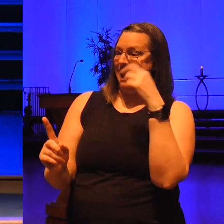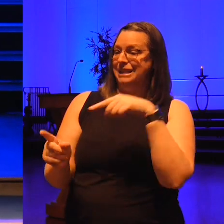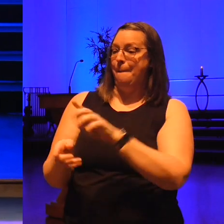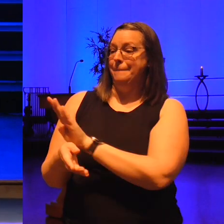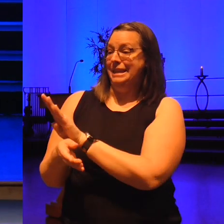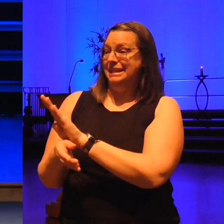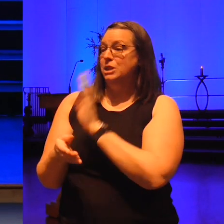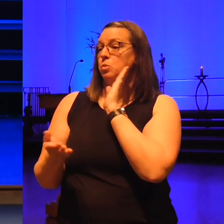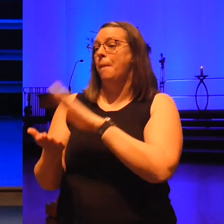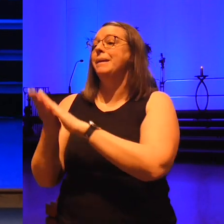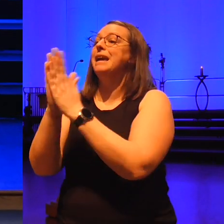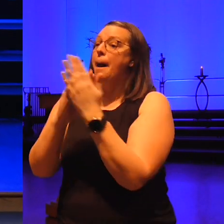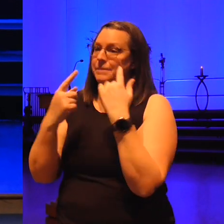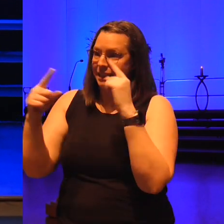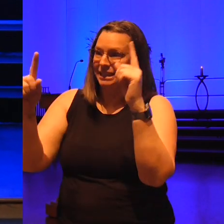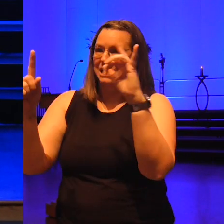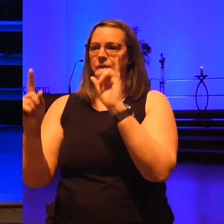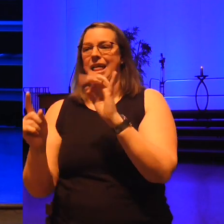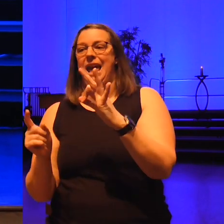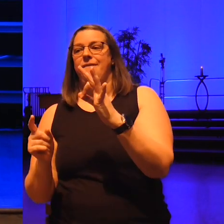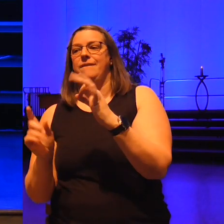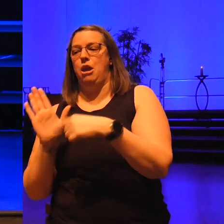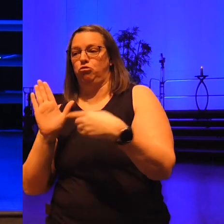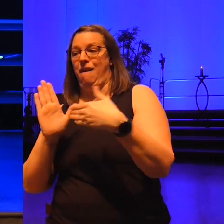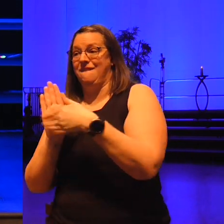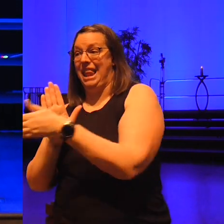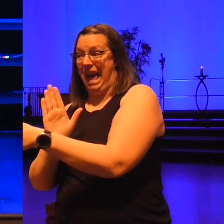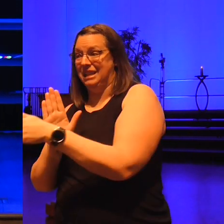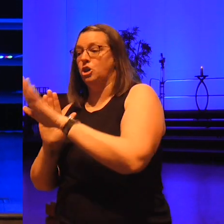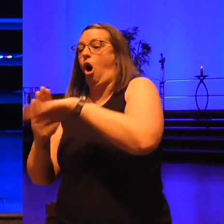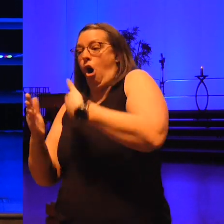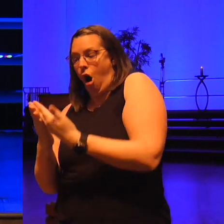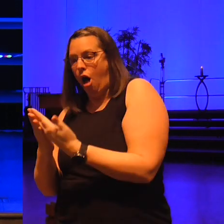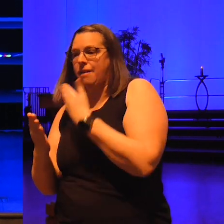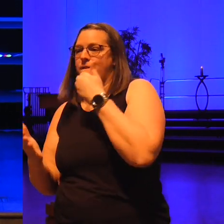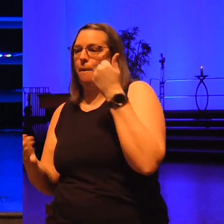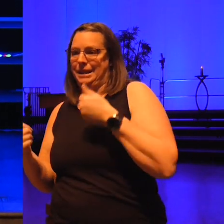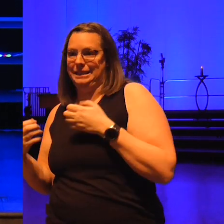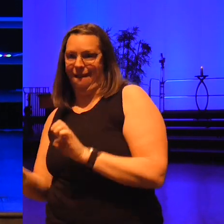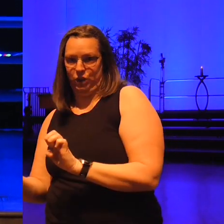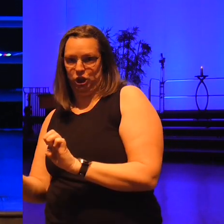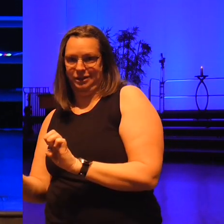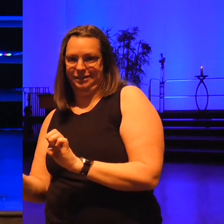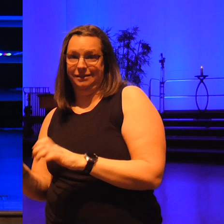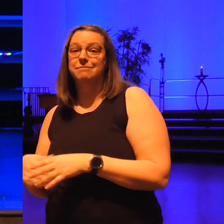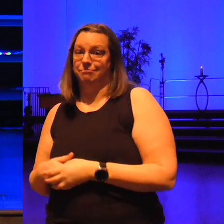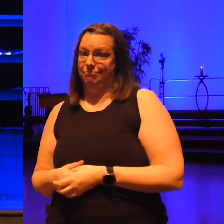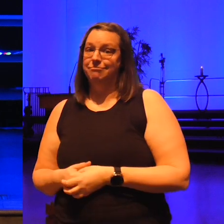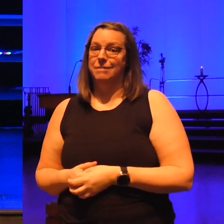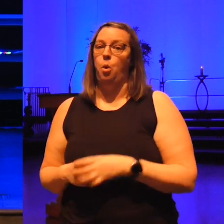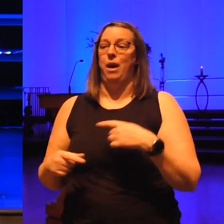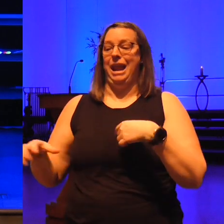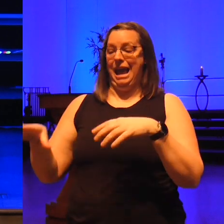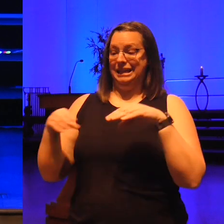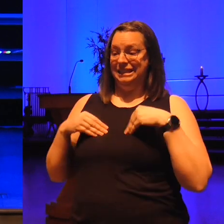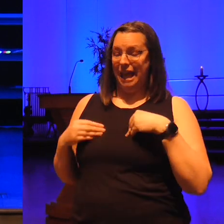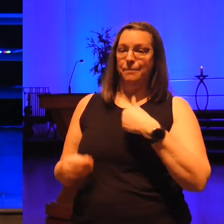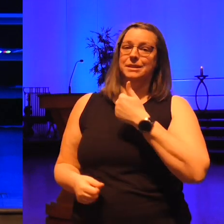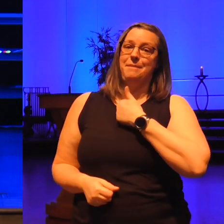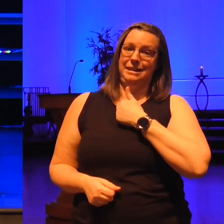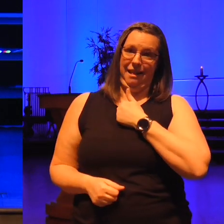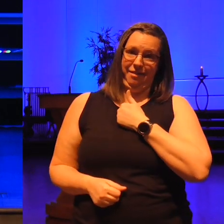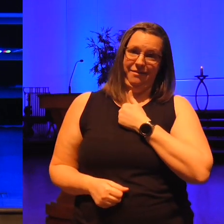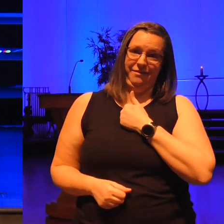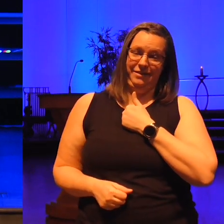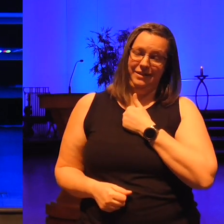successful if it's reflective of all of our best efforts when I accept myself as I am then I can